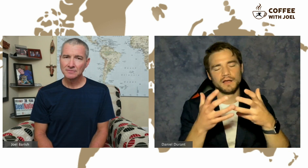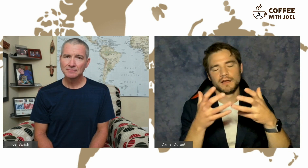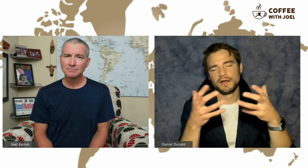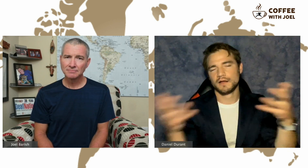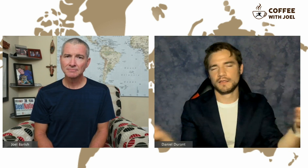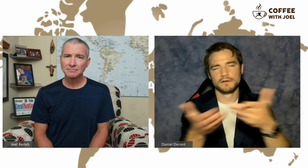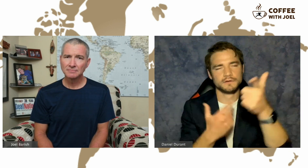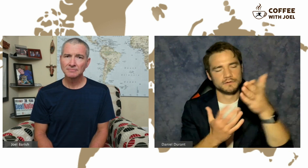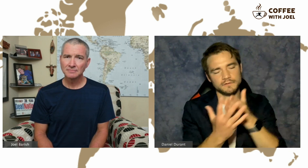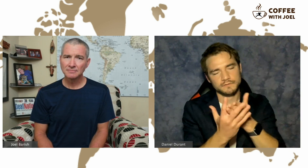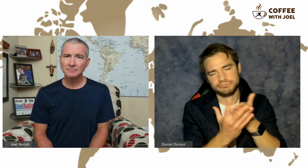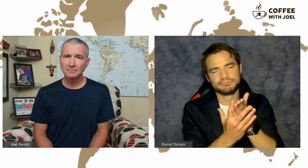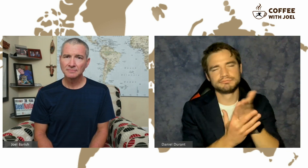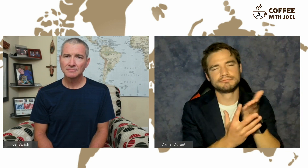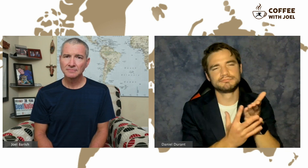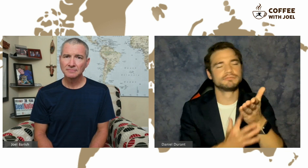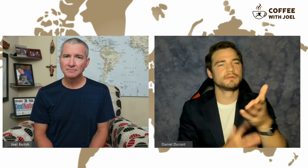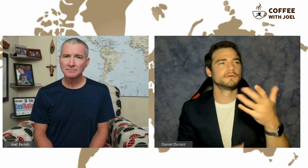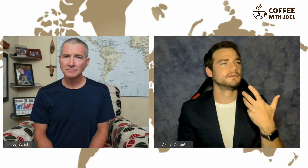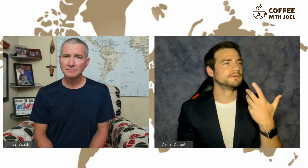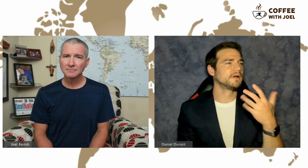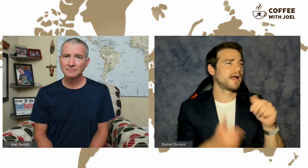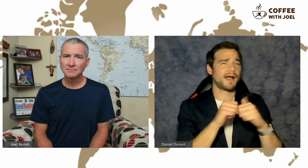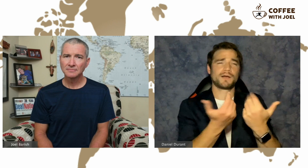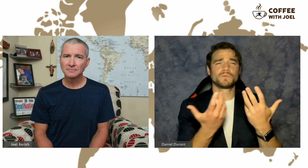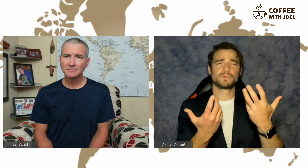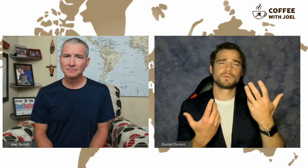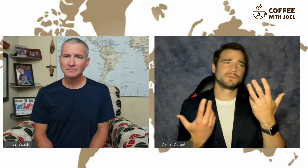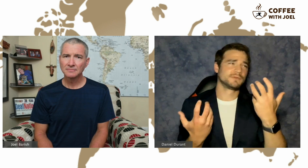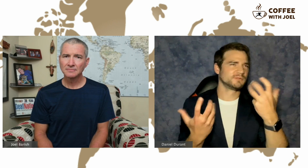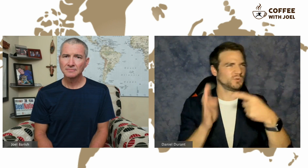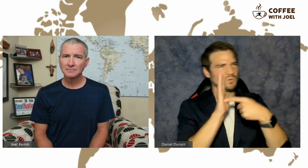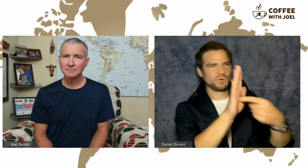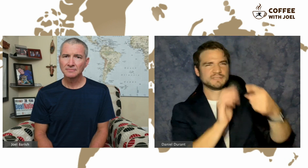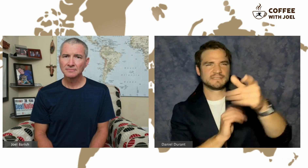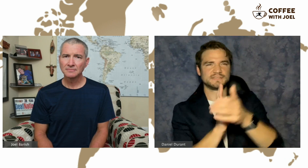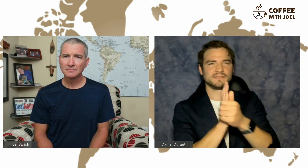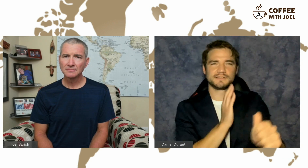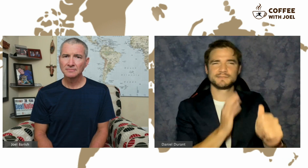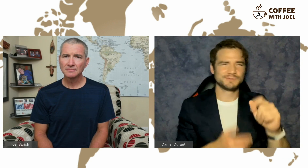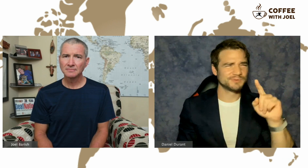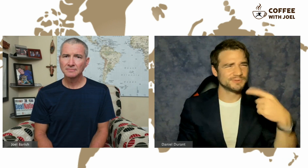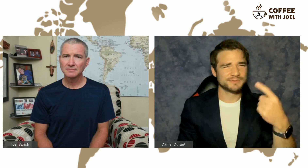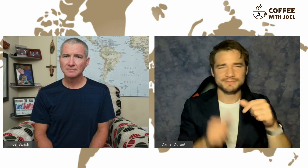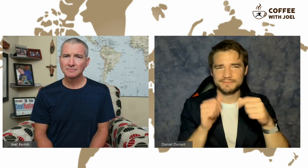It’s really a LOT that we go through. How do you show your talent?